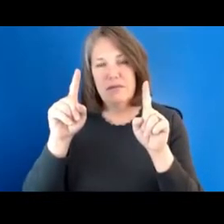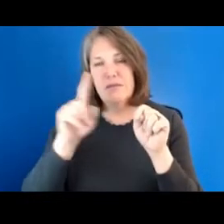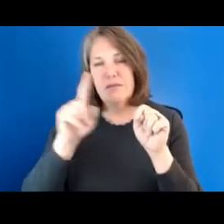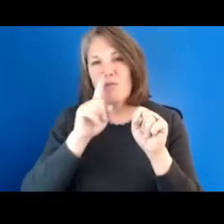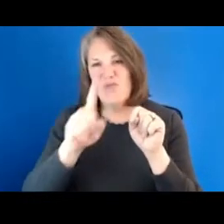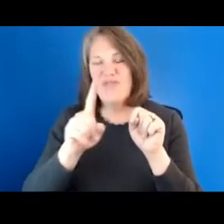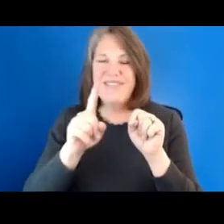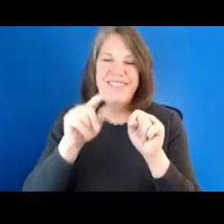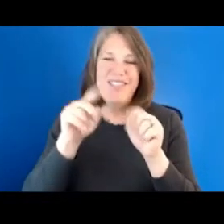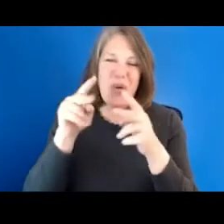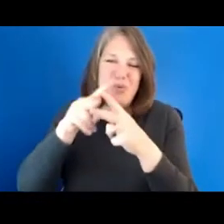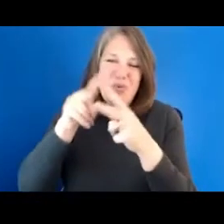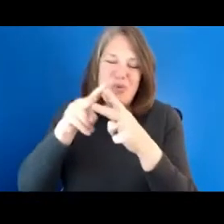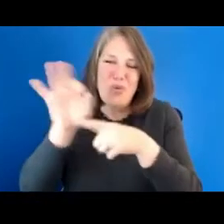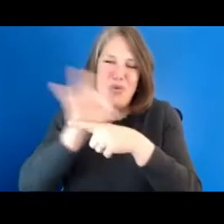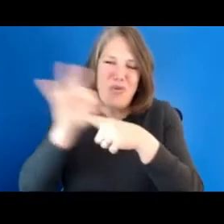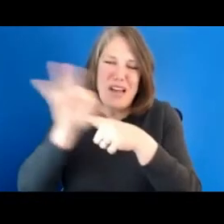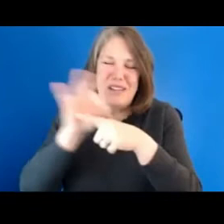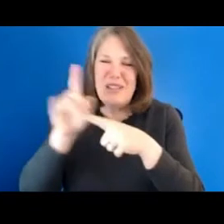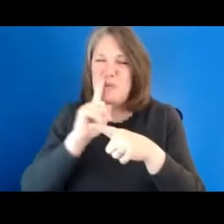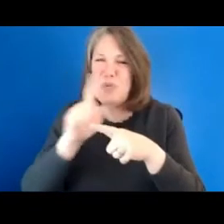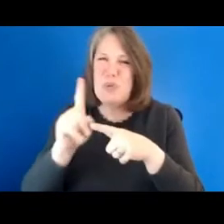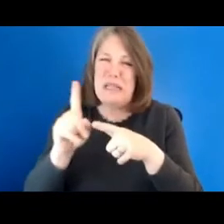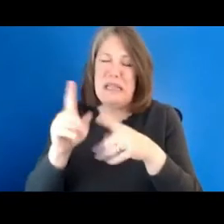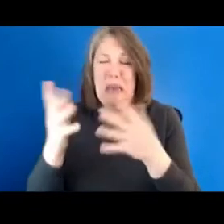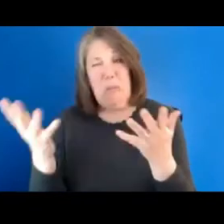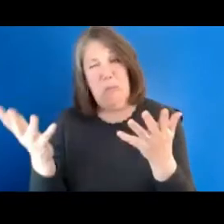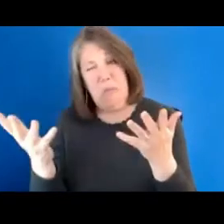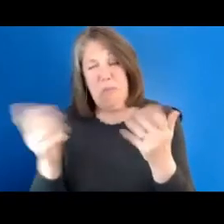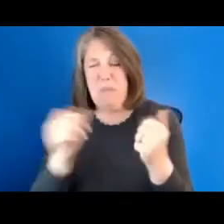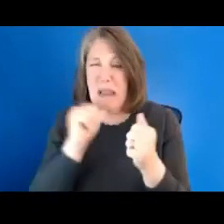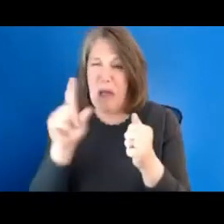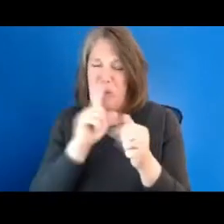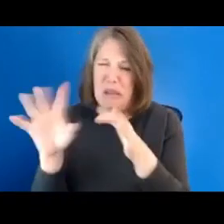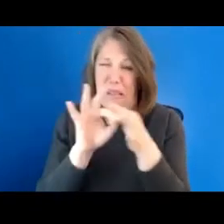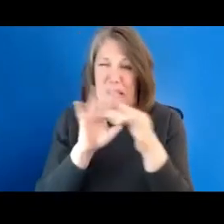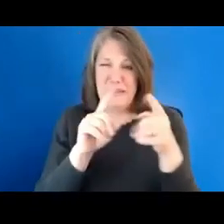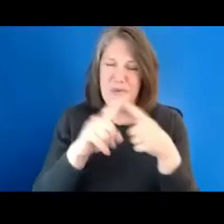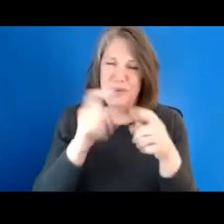to the AERA virtual annual meeting because all the live